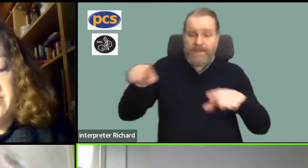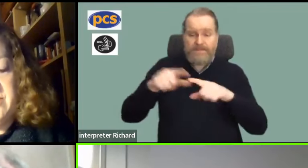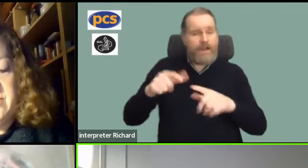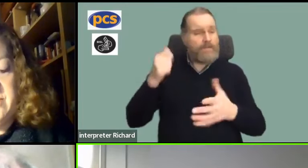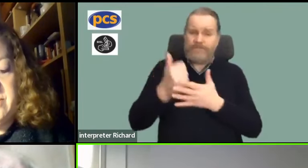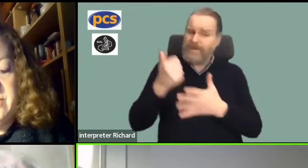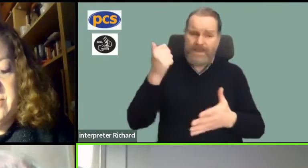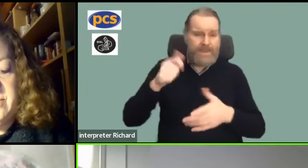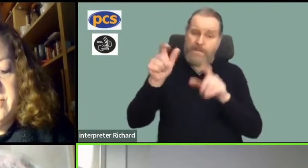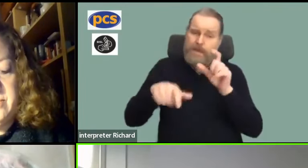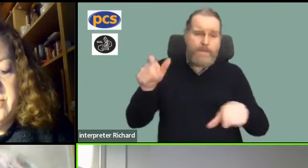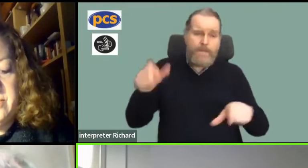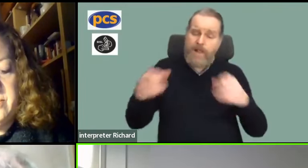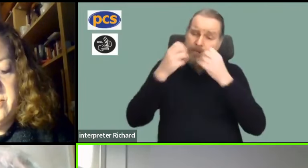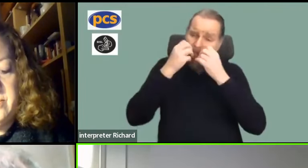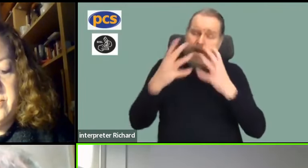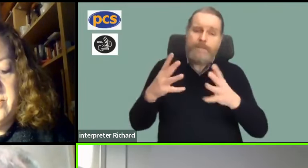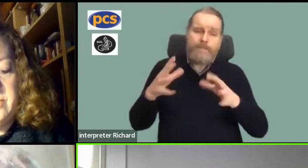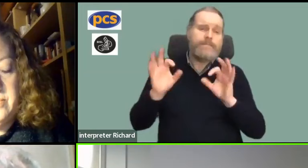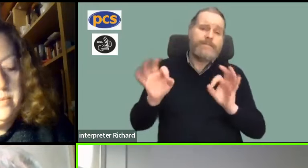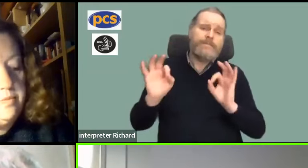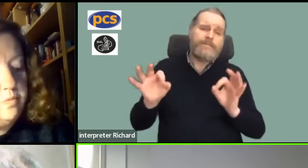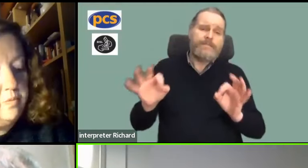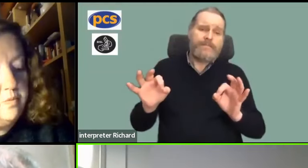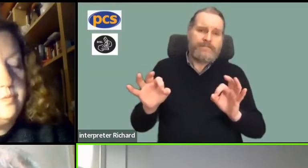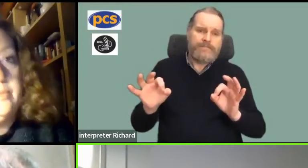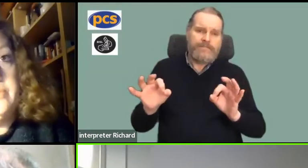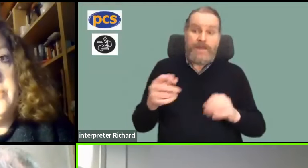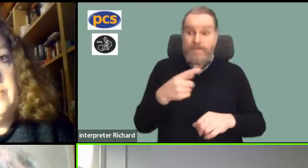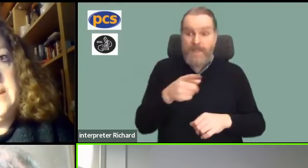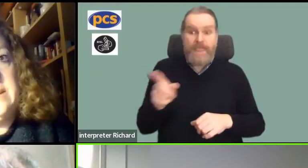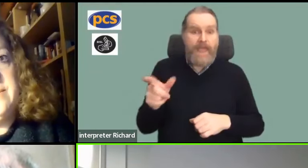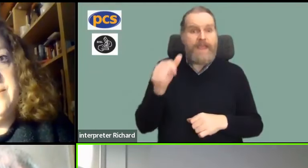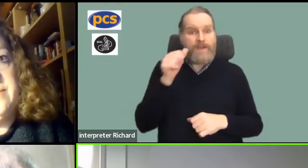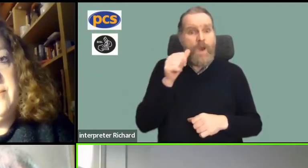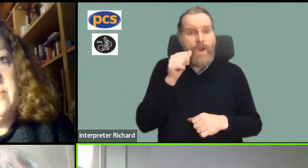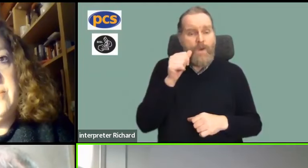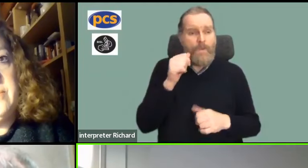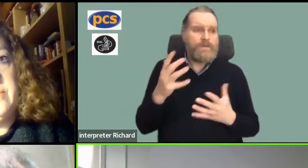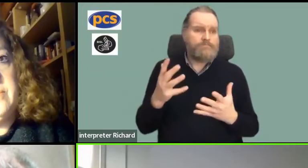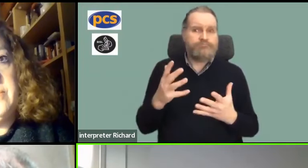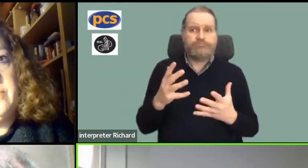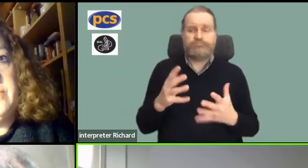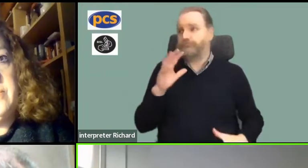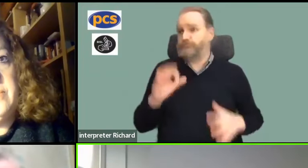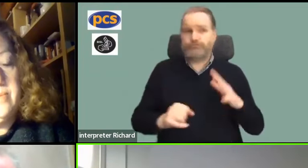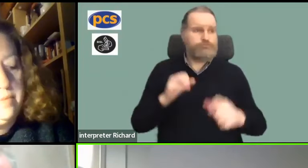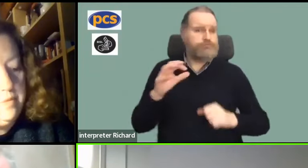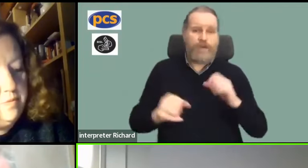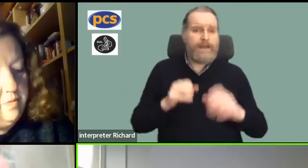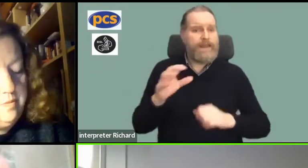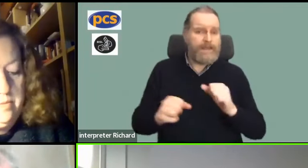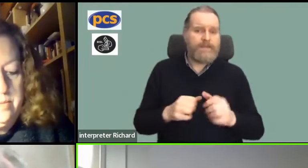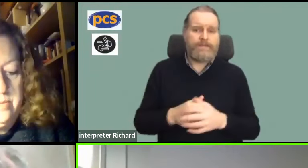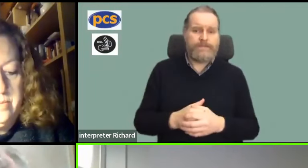not quite at the point coming, and speaking in front of people, because ecause they they know they're the first and and I the first and and I think it's